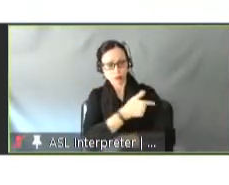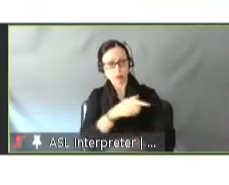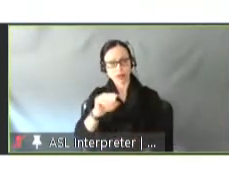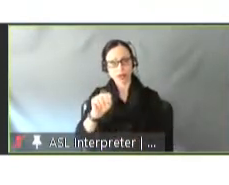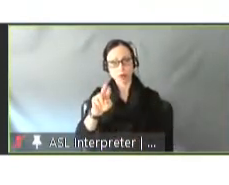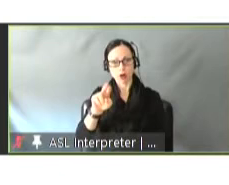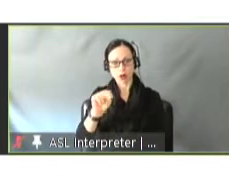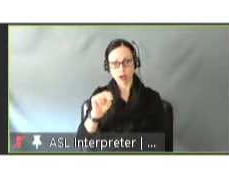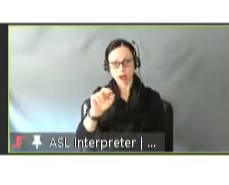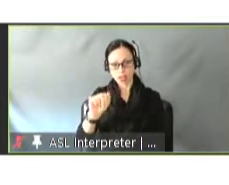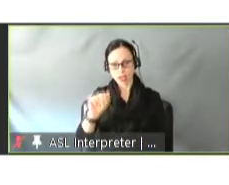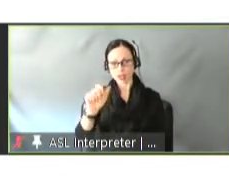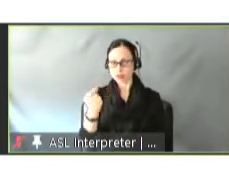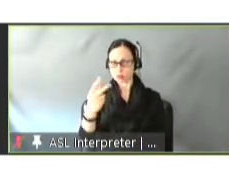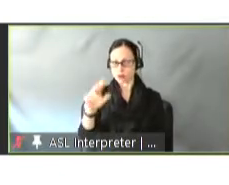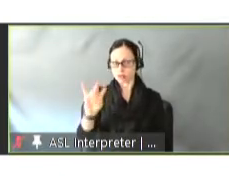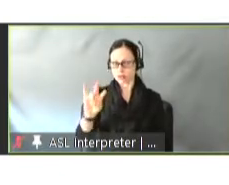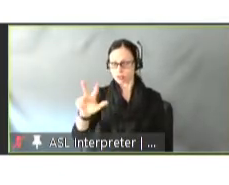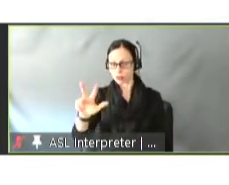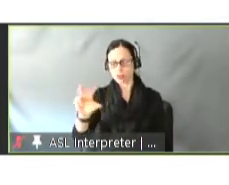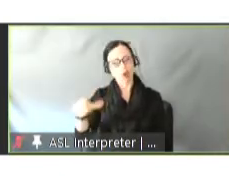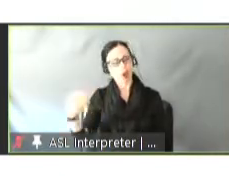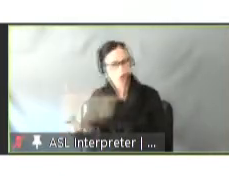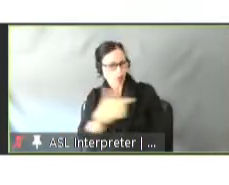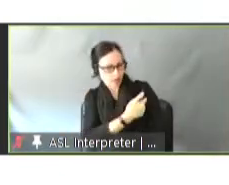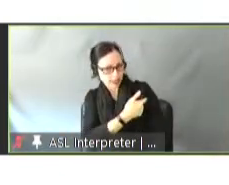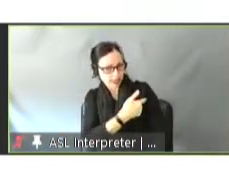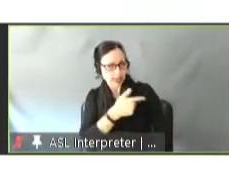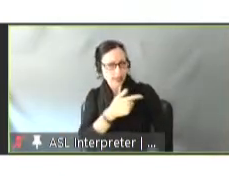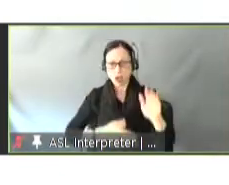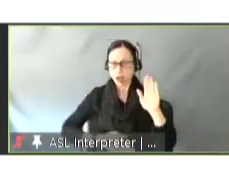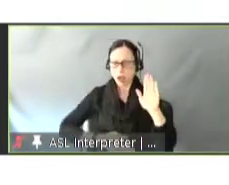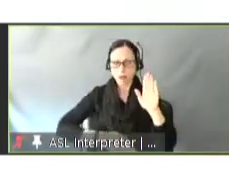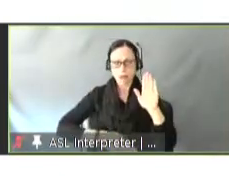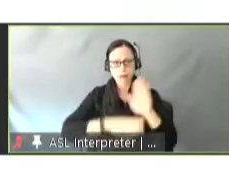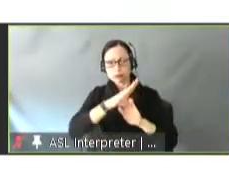or any of the other vaccines had a very high level of neutralizing antibody responses.